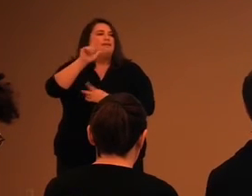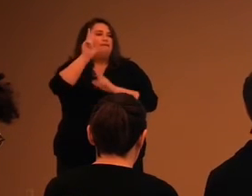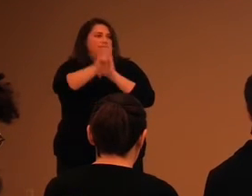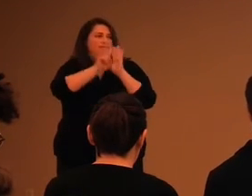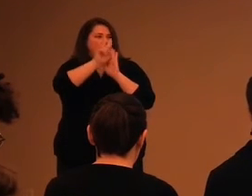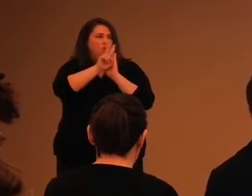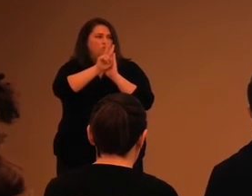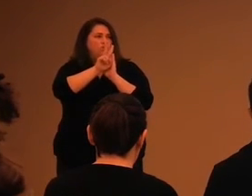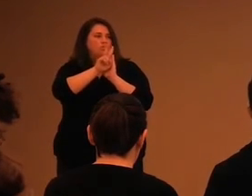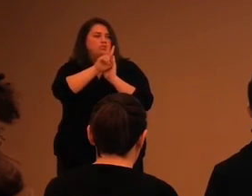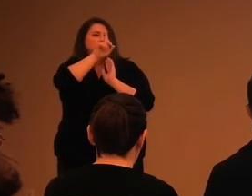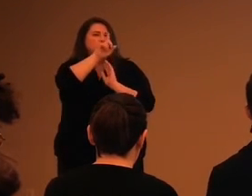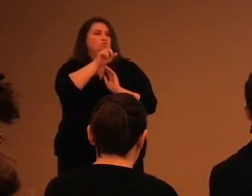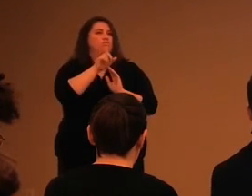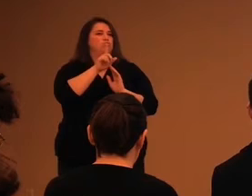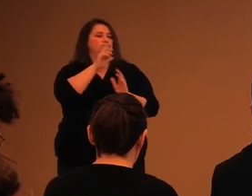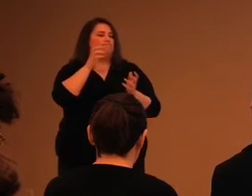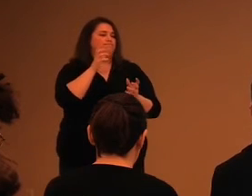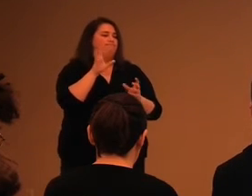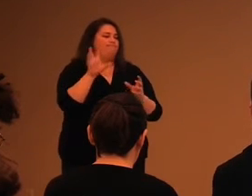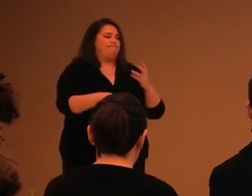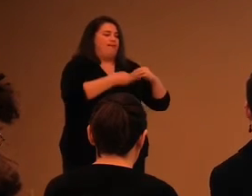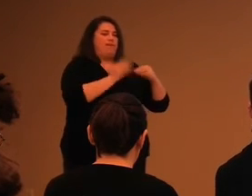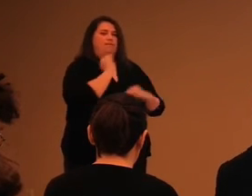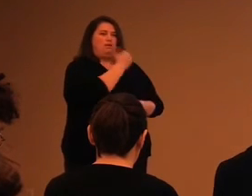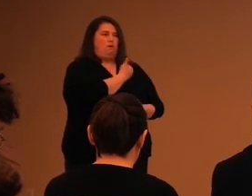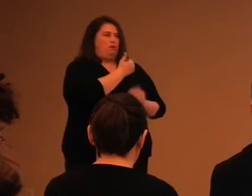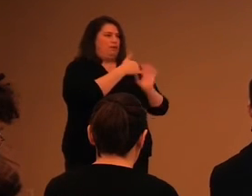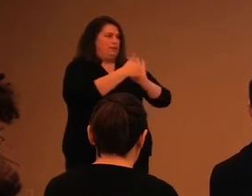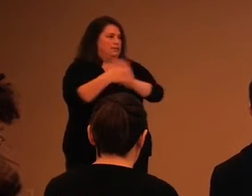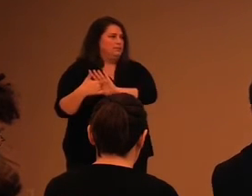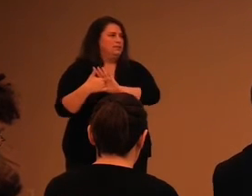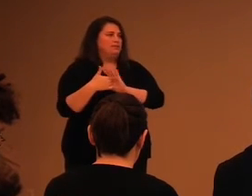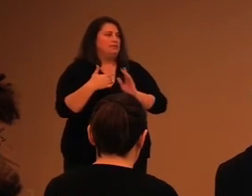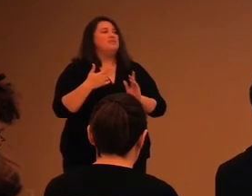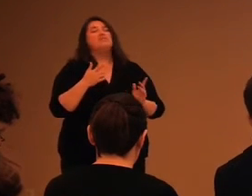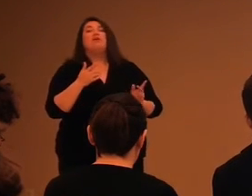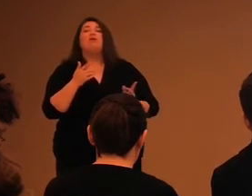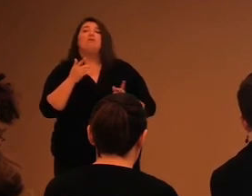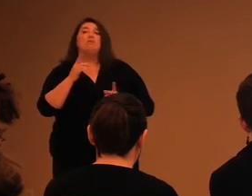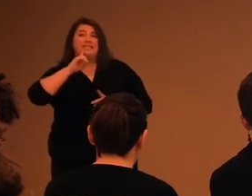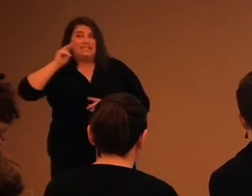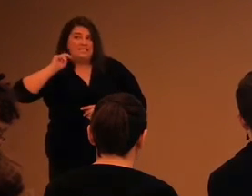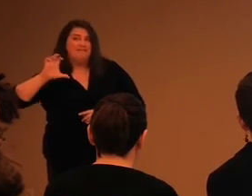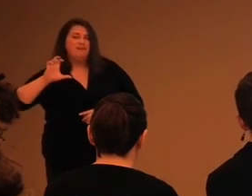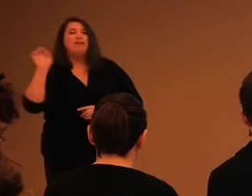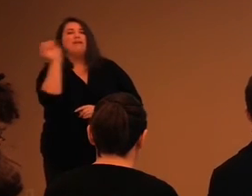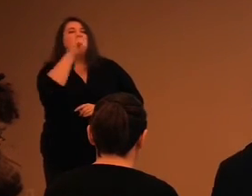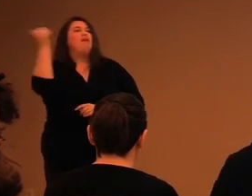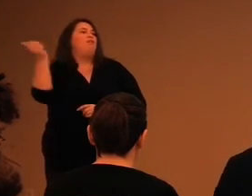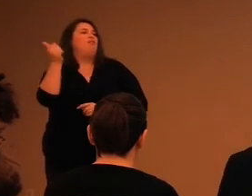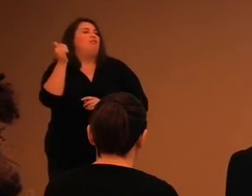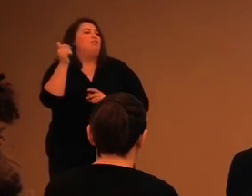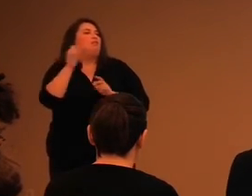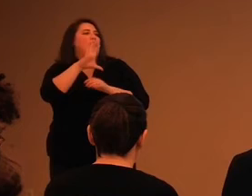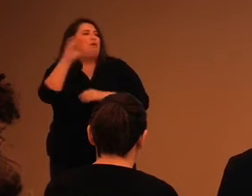to accompany our exhibits so Organizations like the one Jason works for and others will be able to submit their plan and their